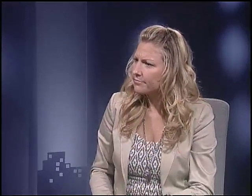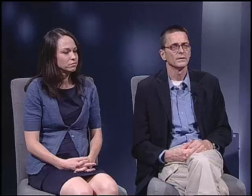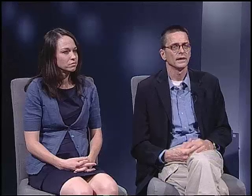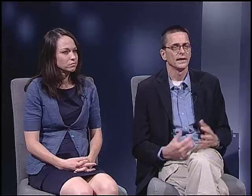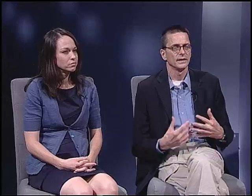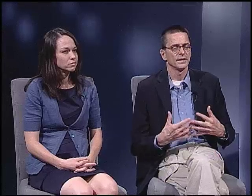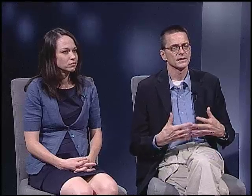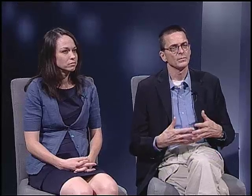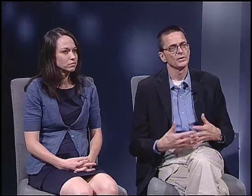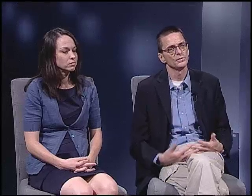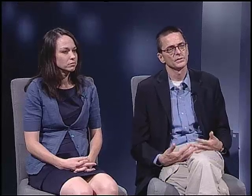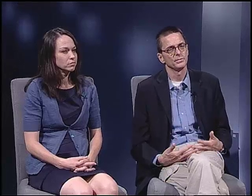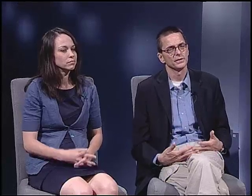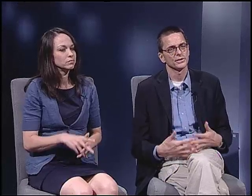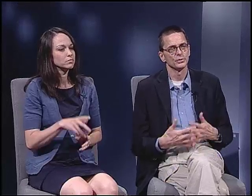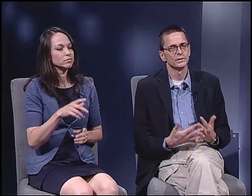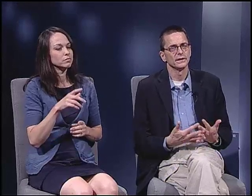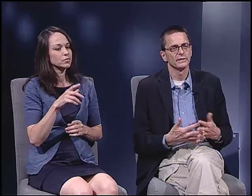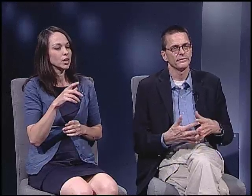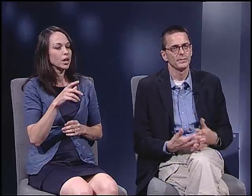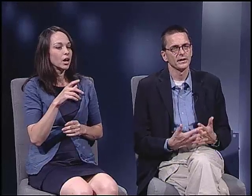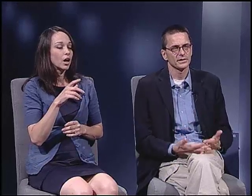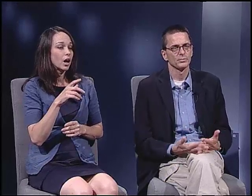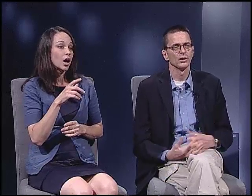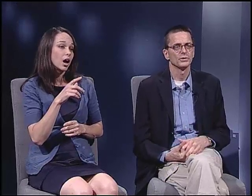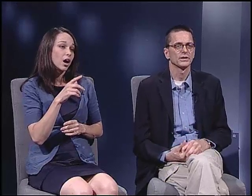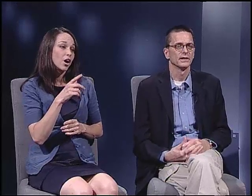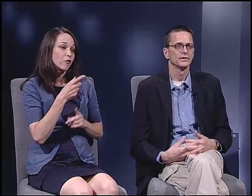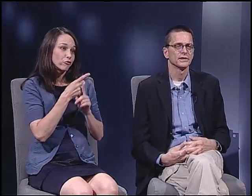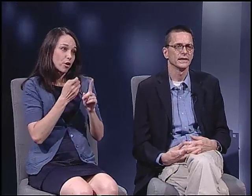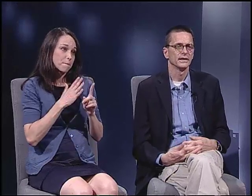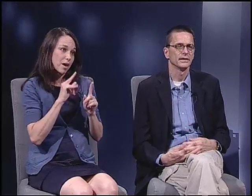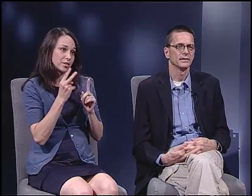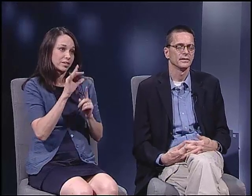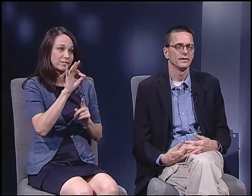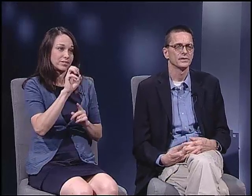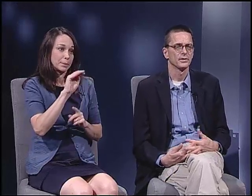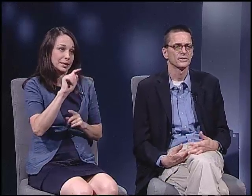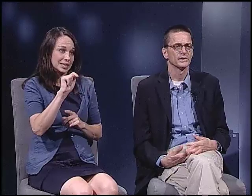Well, as someone who has been schooled in a feminist approach to understanding these questions,